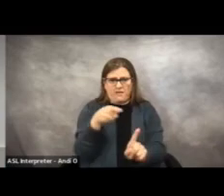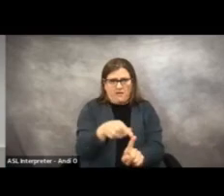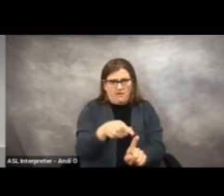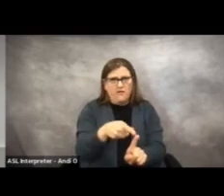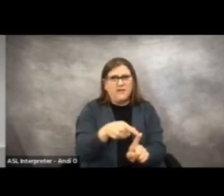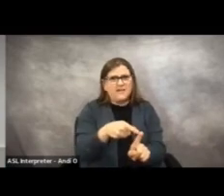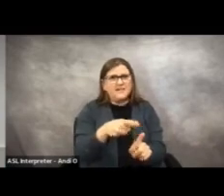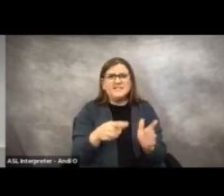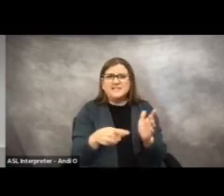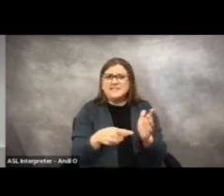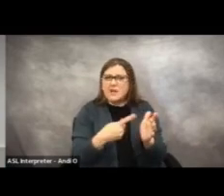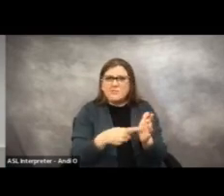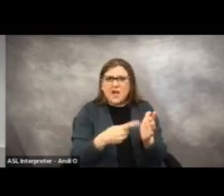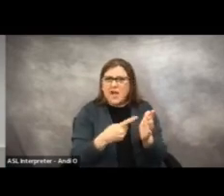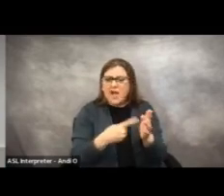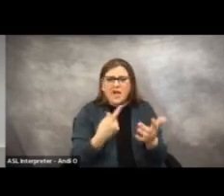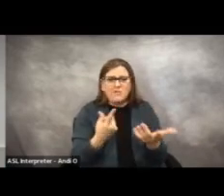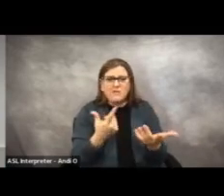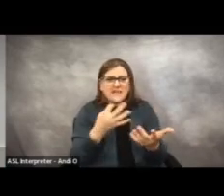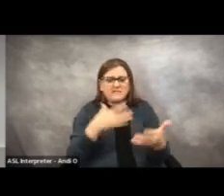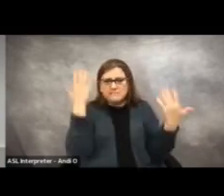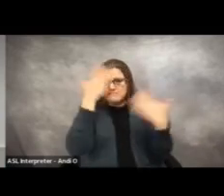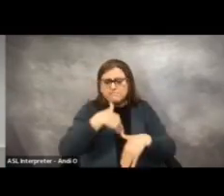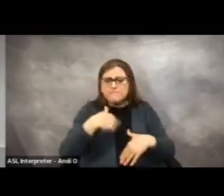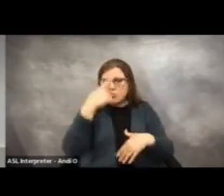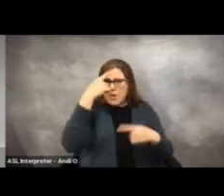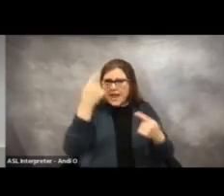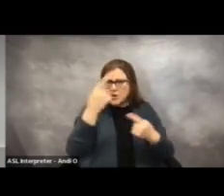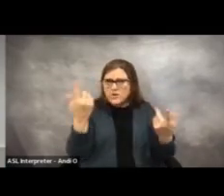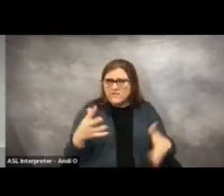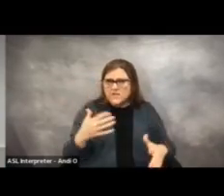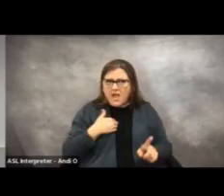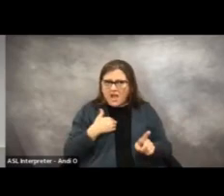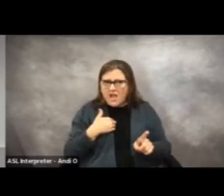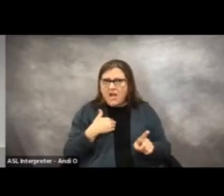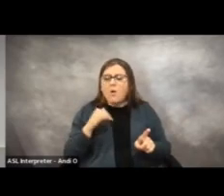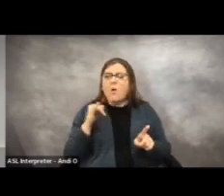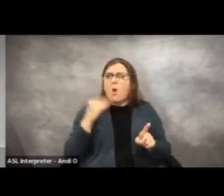be brain injury aware and knowing that the caretaker has